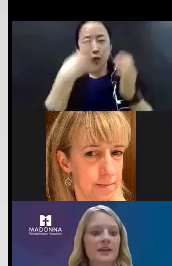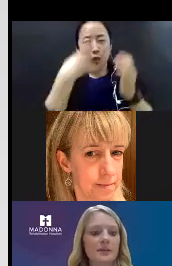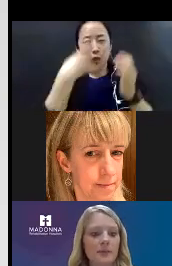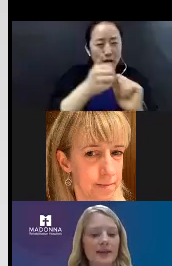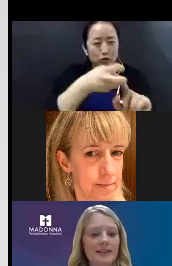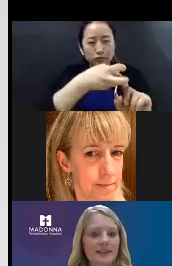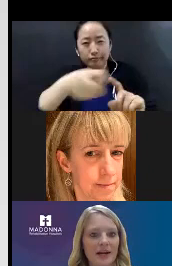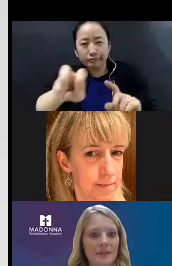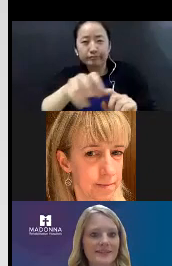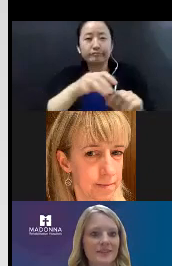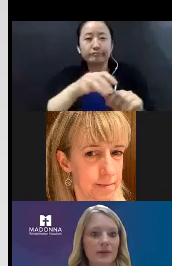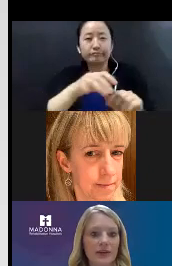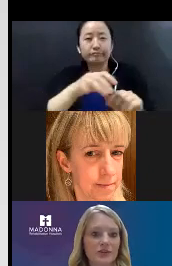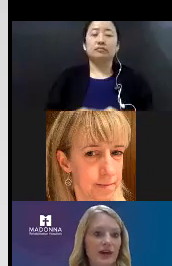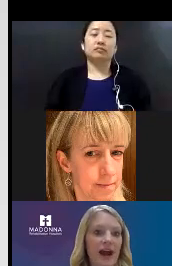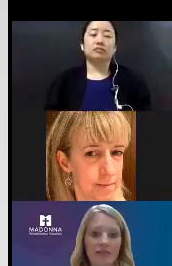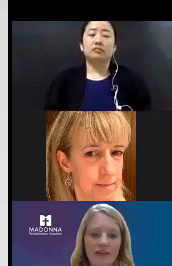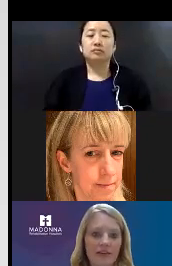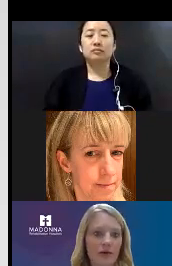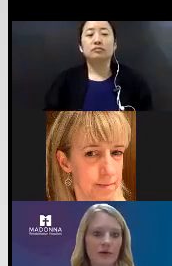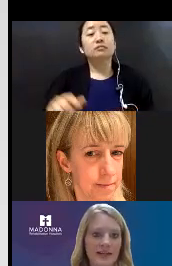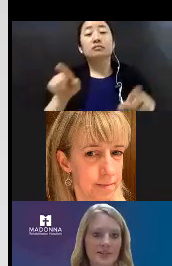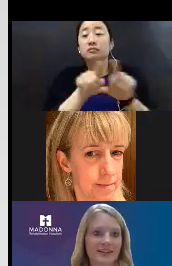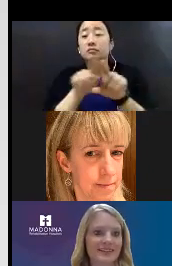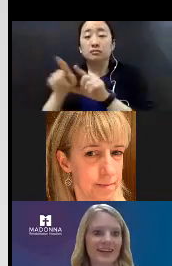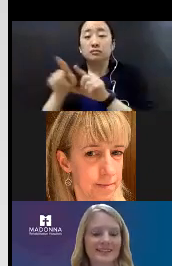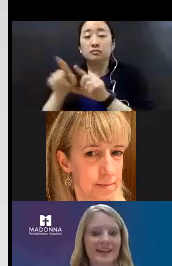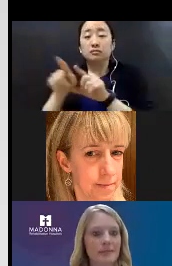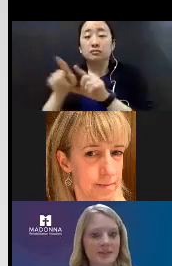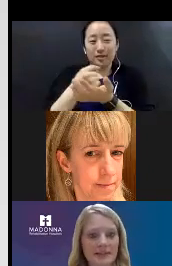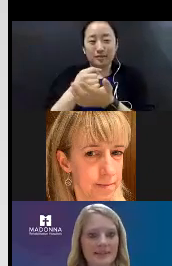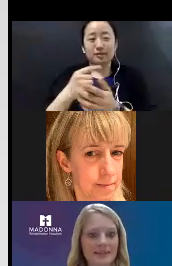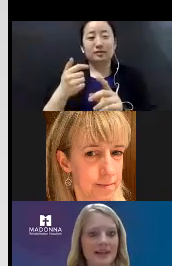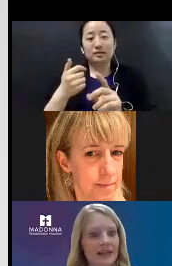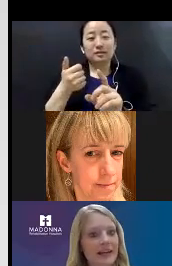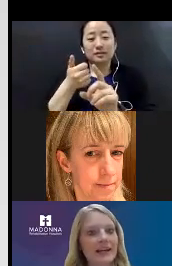THE OTHER PRO THAT THE THERAPIST CAN DRIVE THE SESSION, THEY CAN TAKE THE MEASUREMENTS THEY NEED,